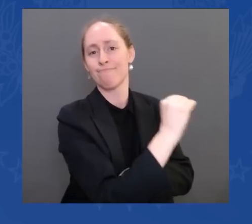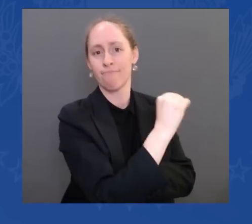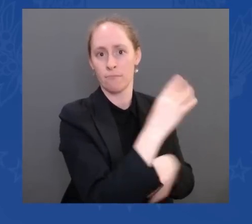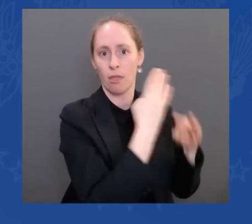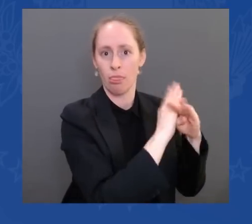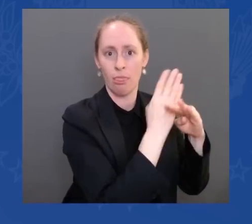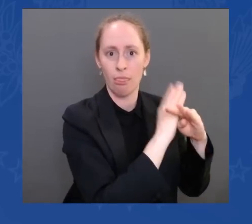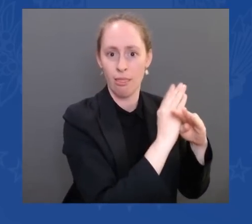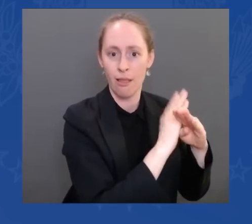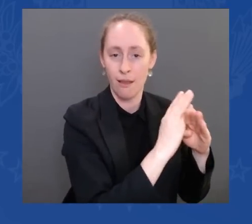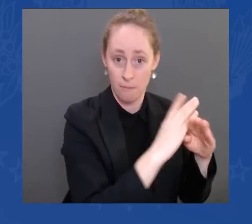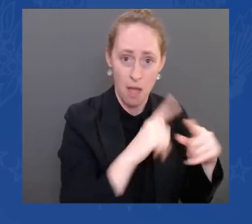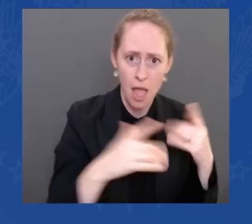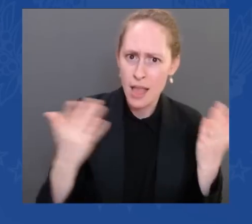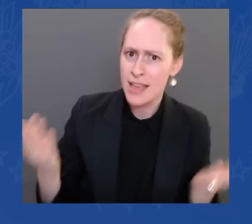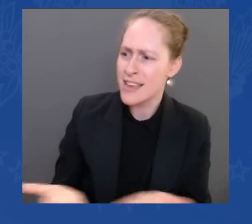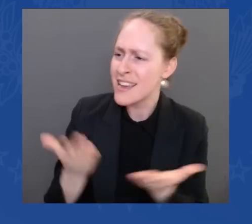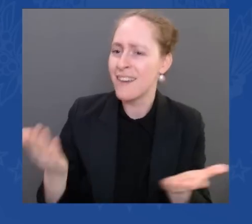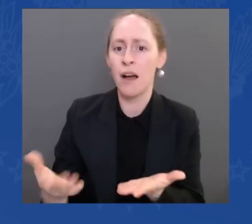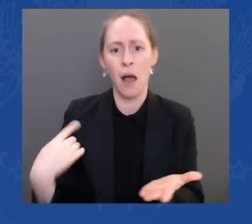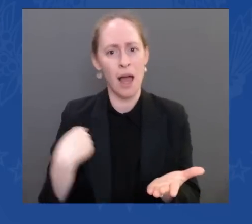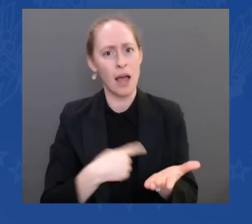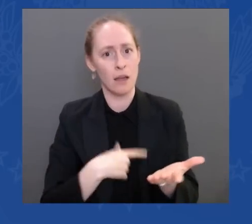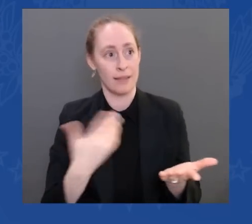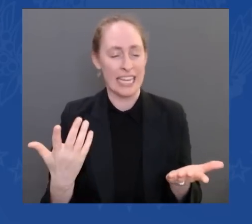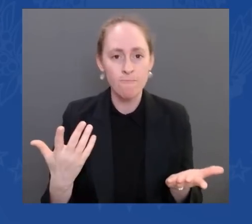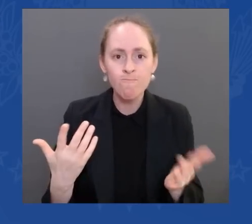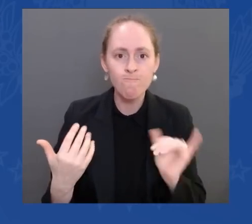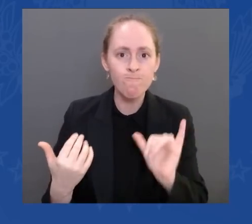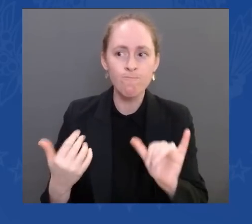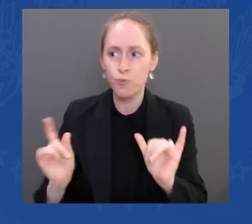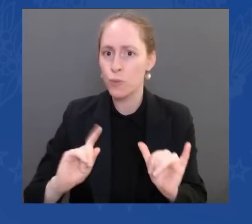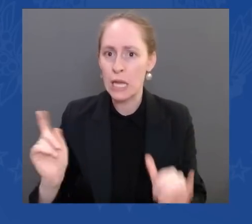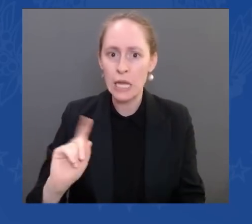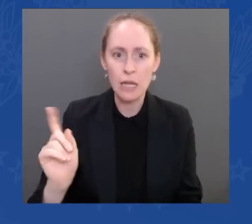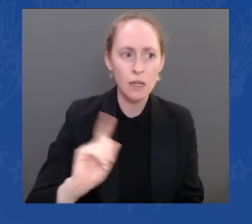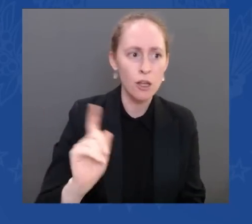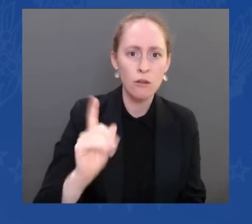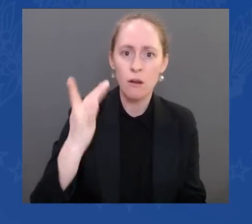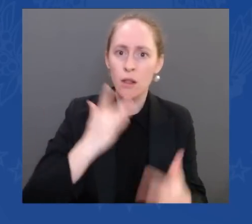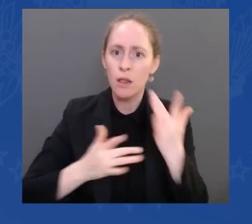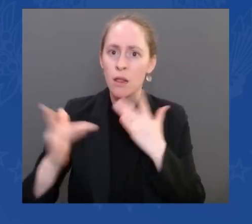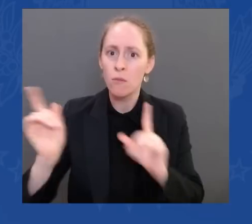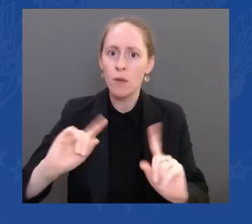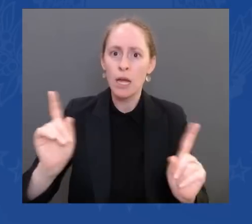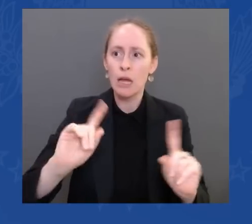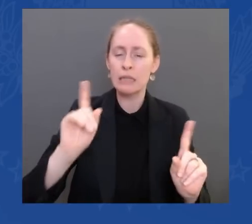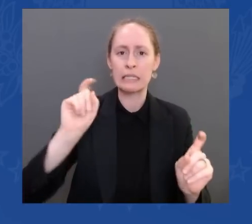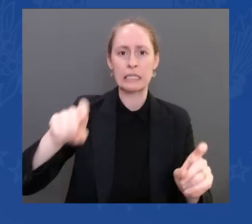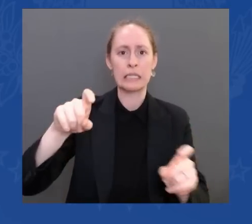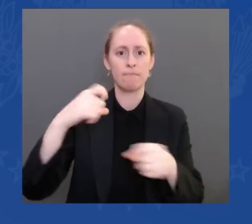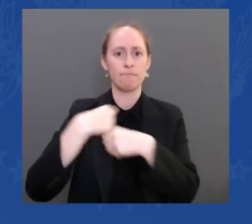And just one more -- there is just one more reason why Congress has to act quickly to provide the emergency funding for the so-called CHIPS Act